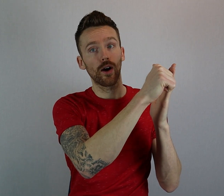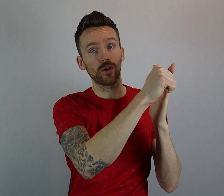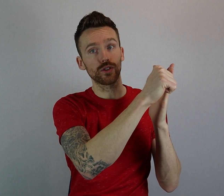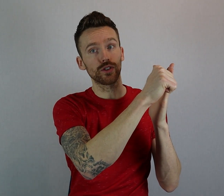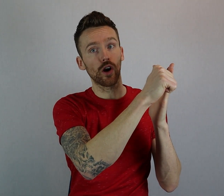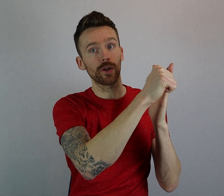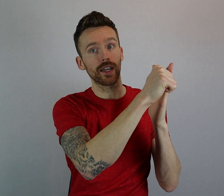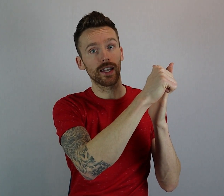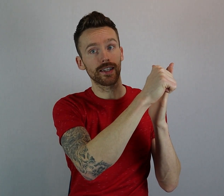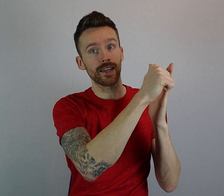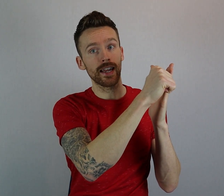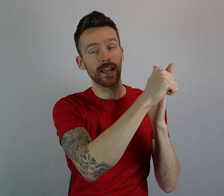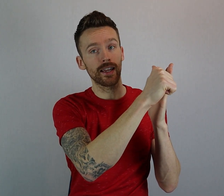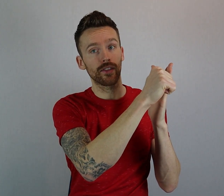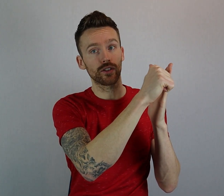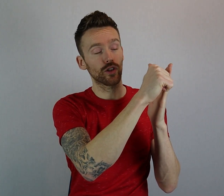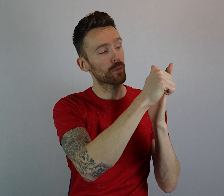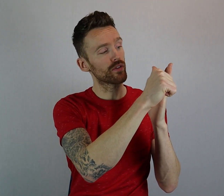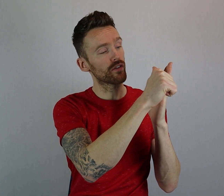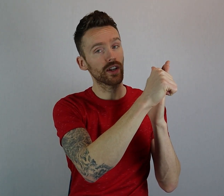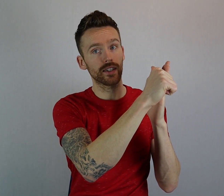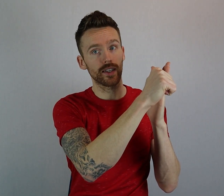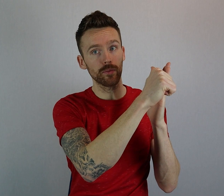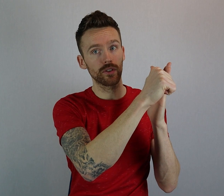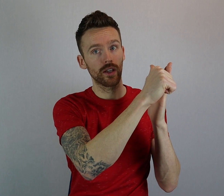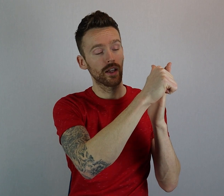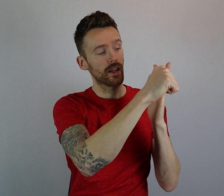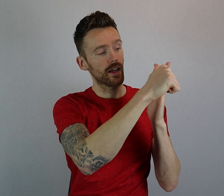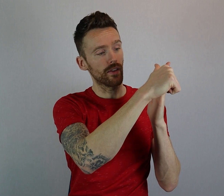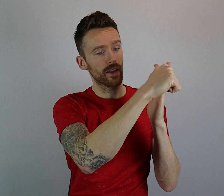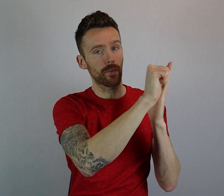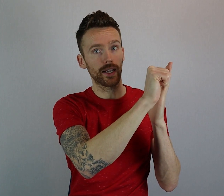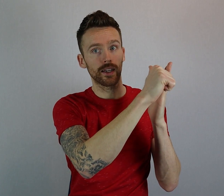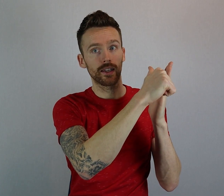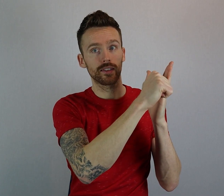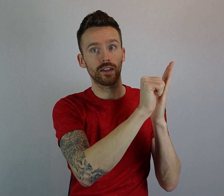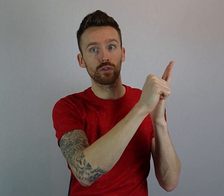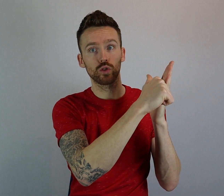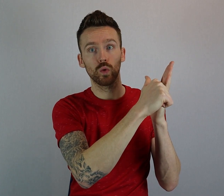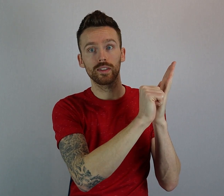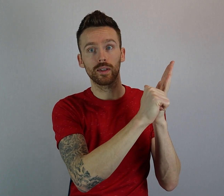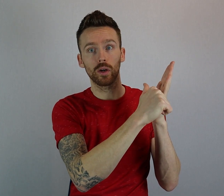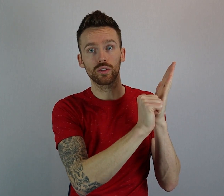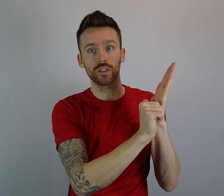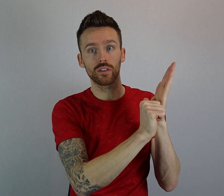Hold your dominant hand near the top of your fingertips and then make several twisting motions